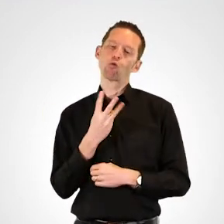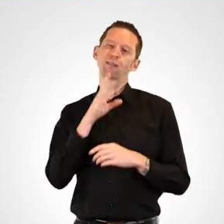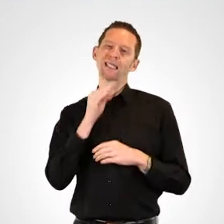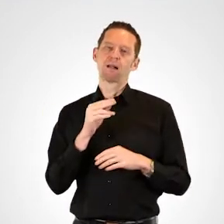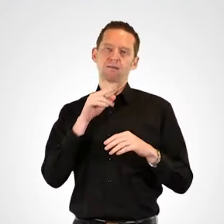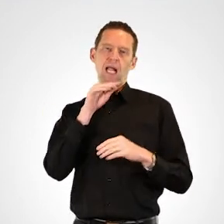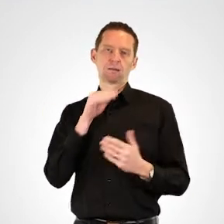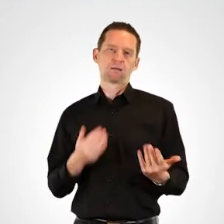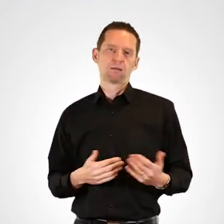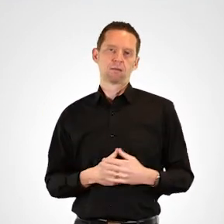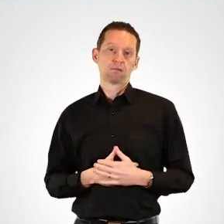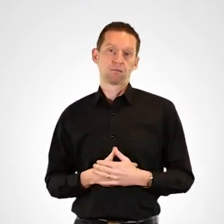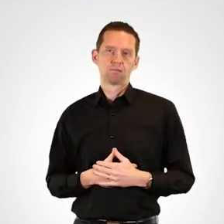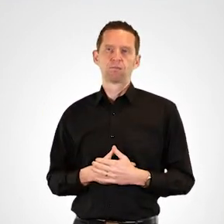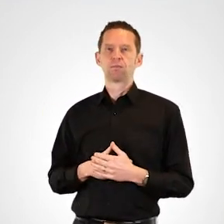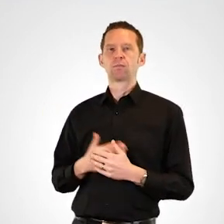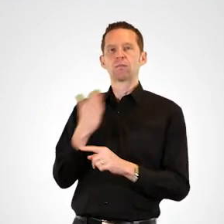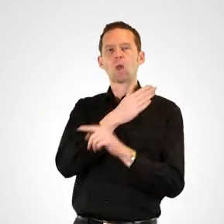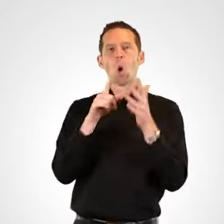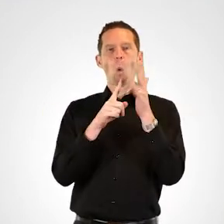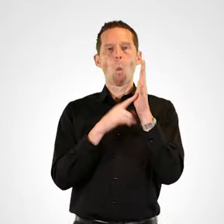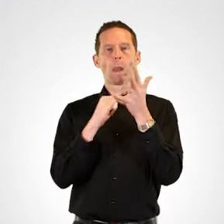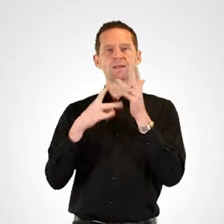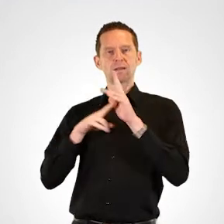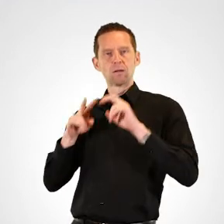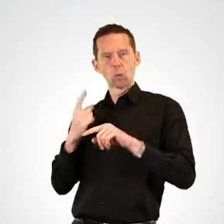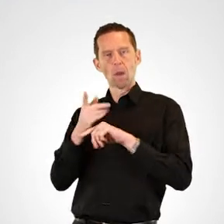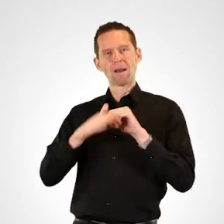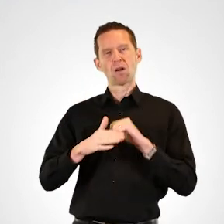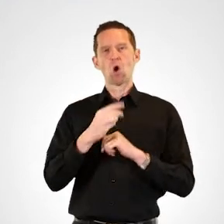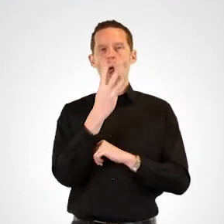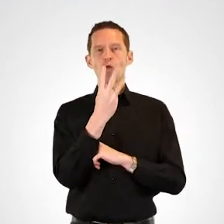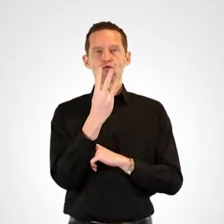And I think we spoke earlier about David Olson's example, a similar idea about three cats,